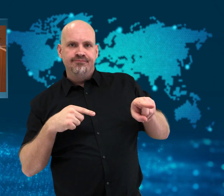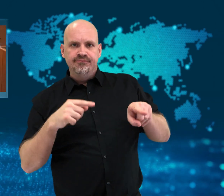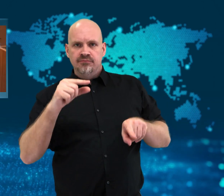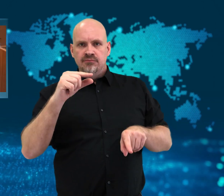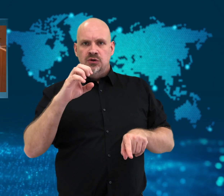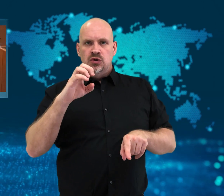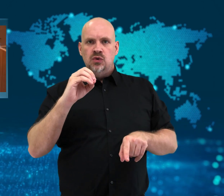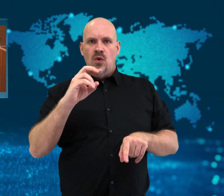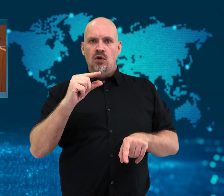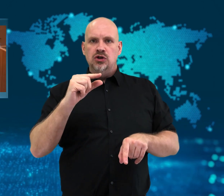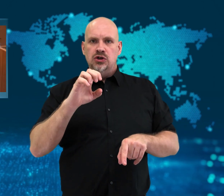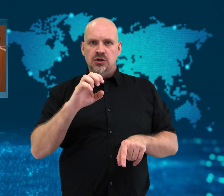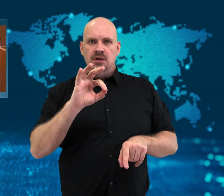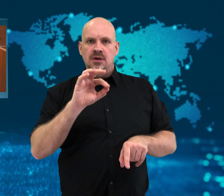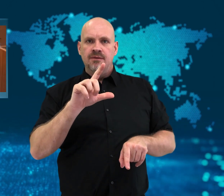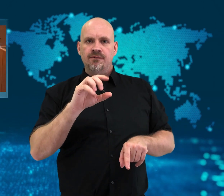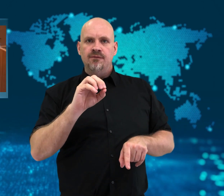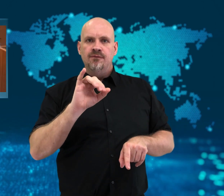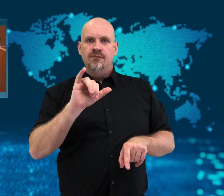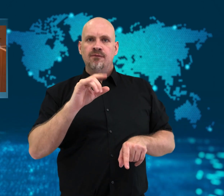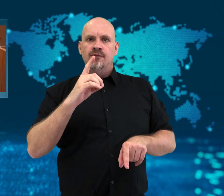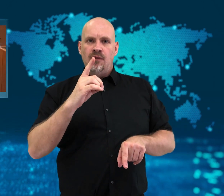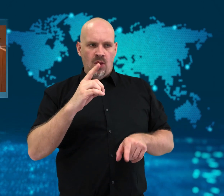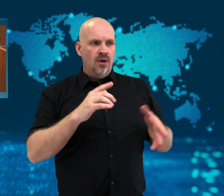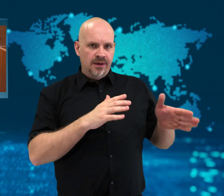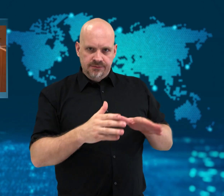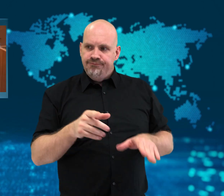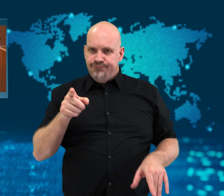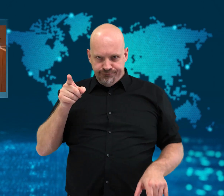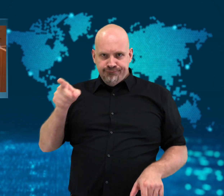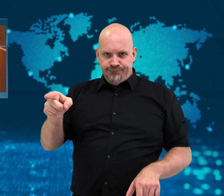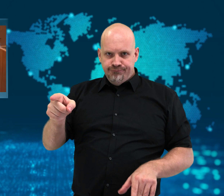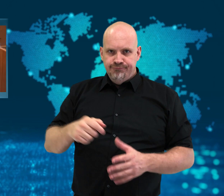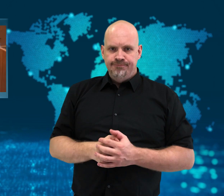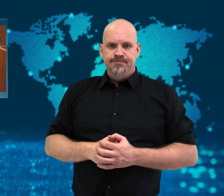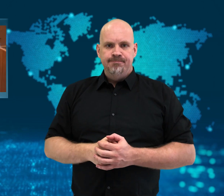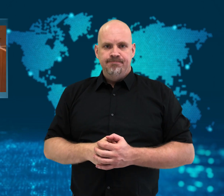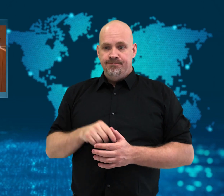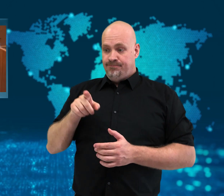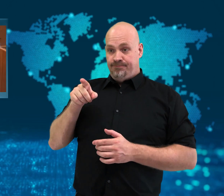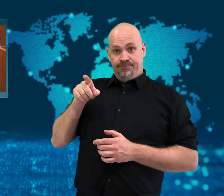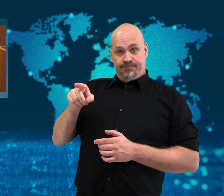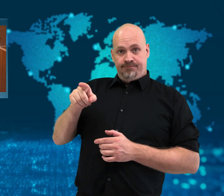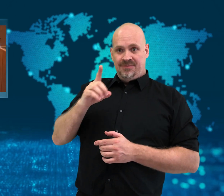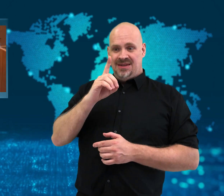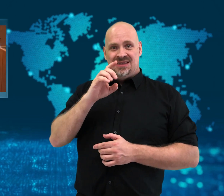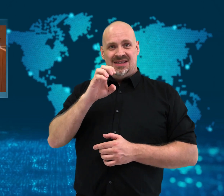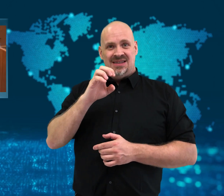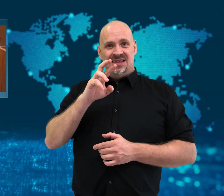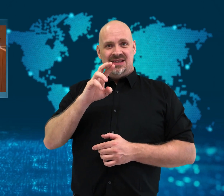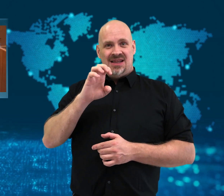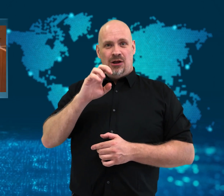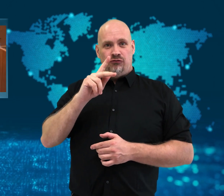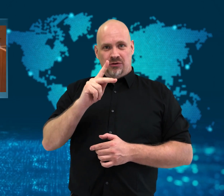all counts for the murder of George Floyd.